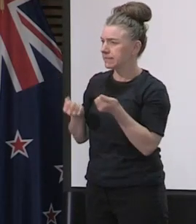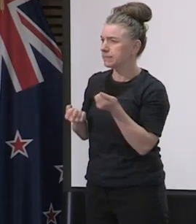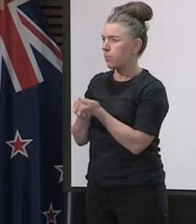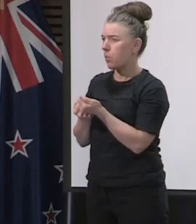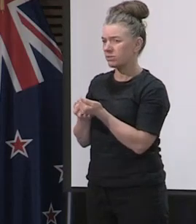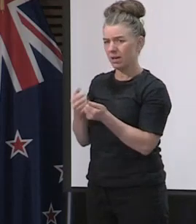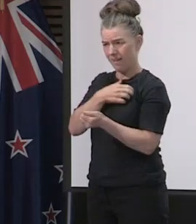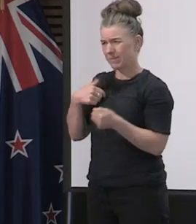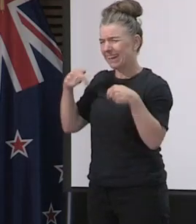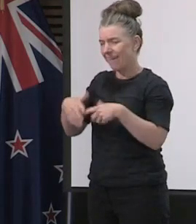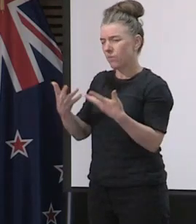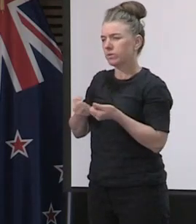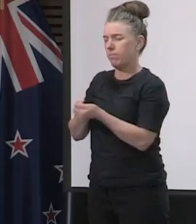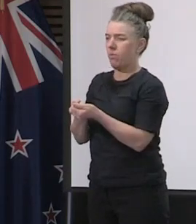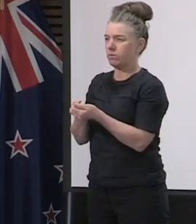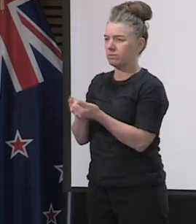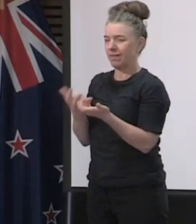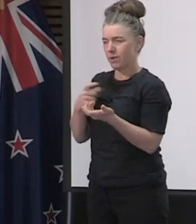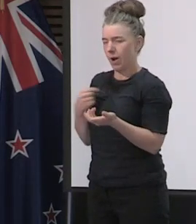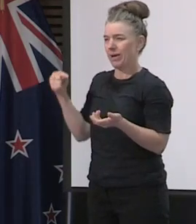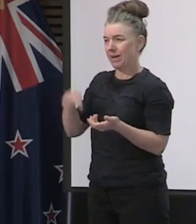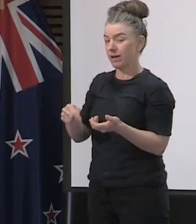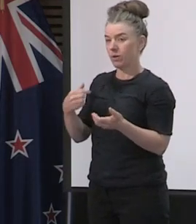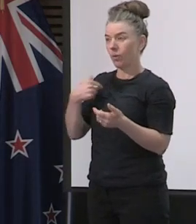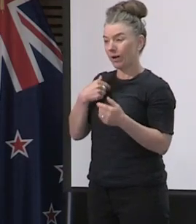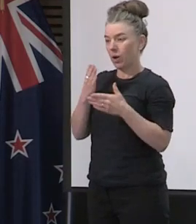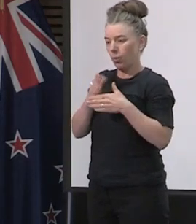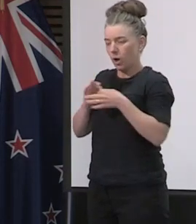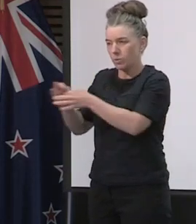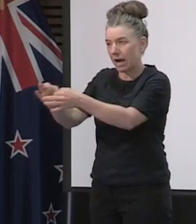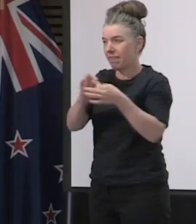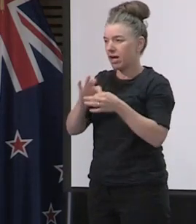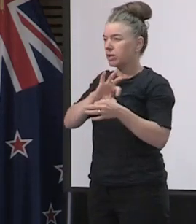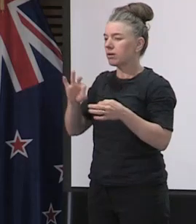Instead, we will strengthen the blanket of support that